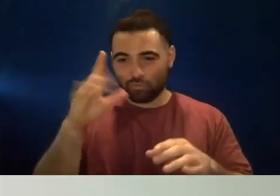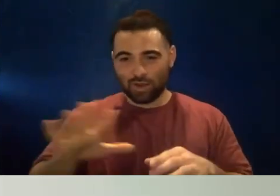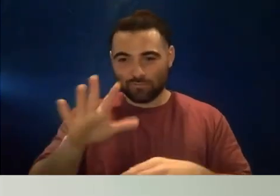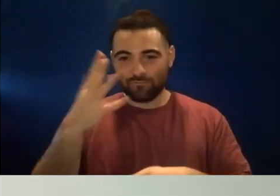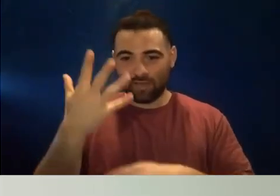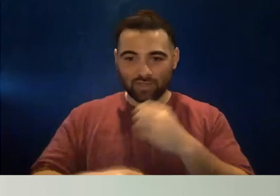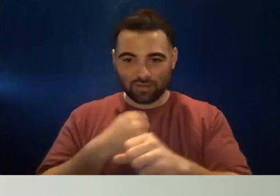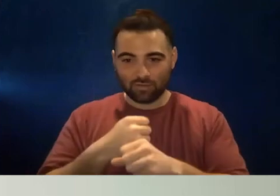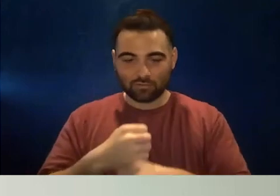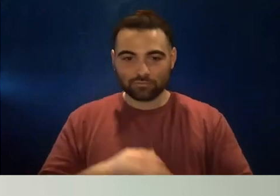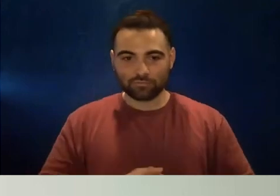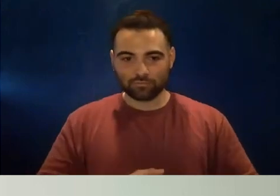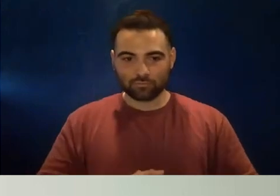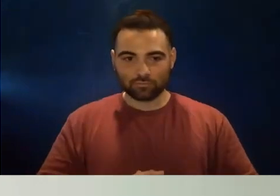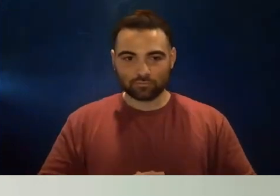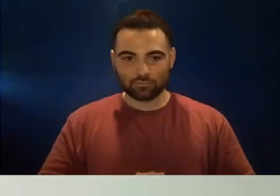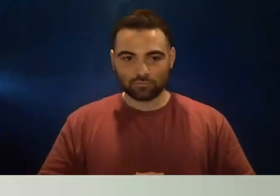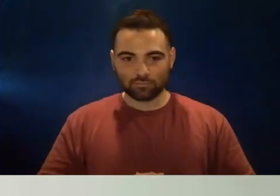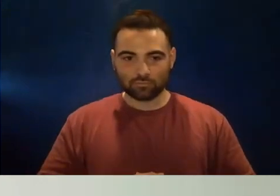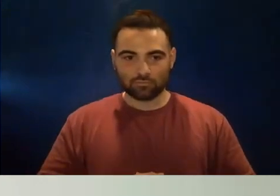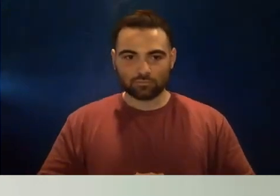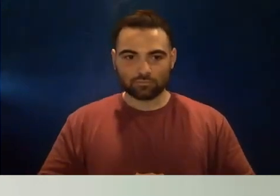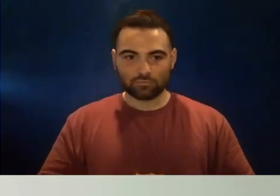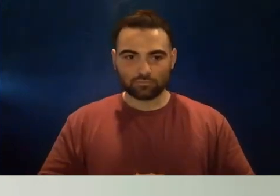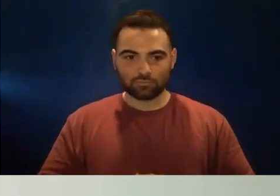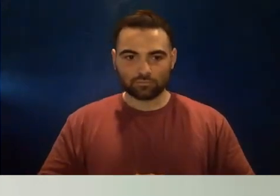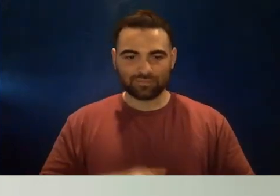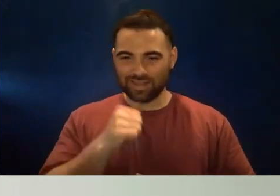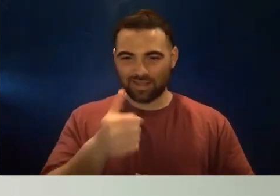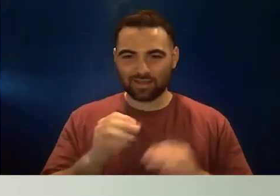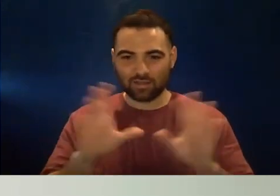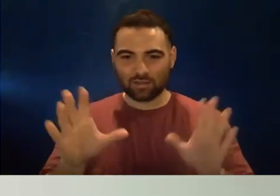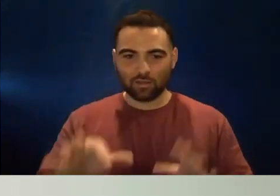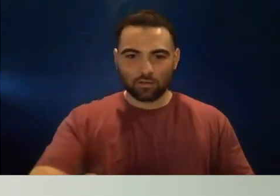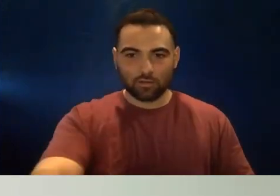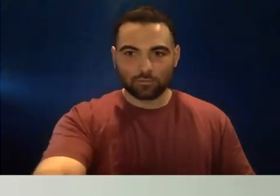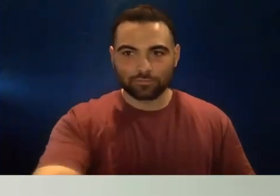And it's not really clear why. It's moving along closer to trial,